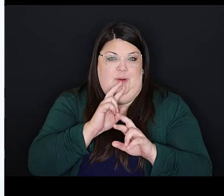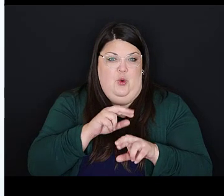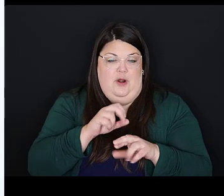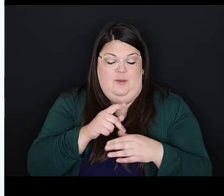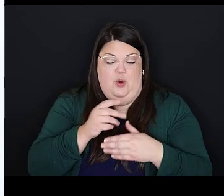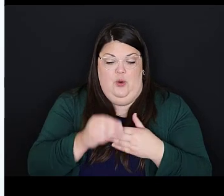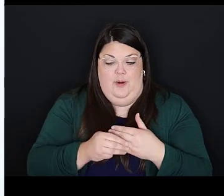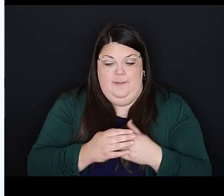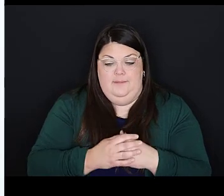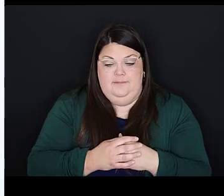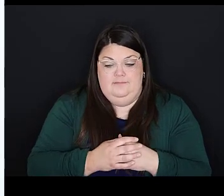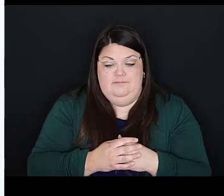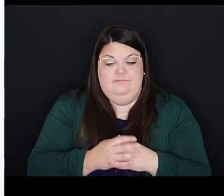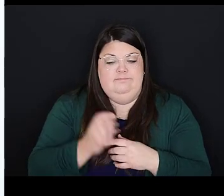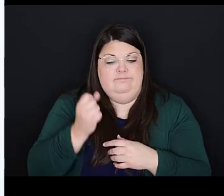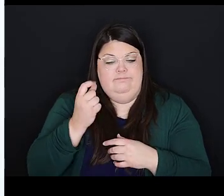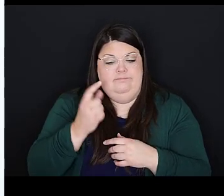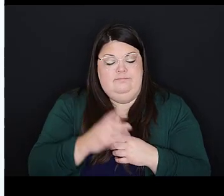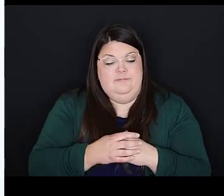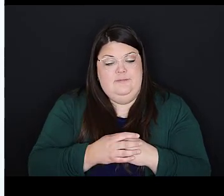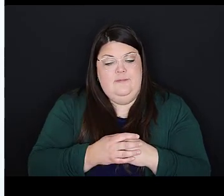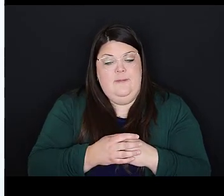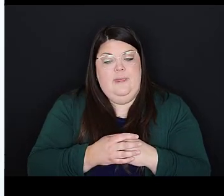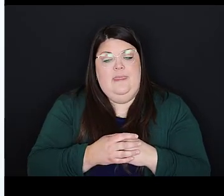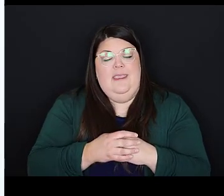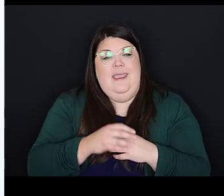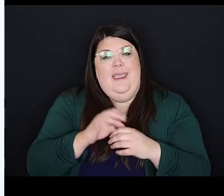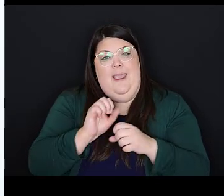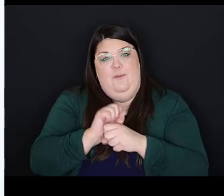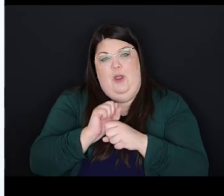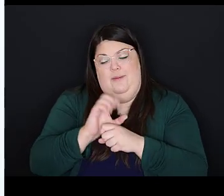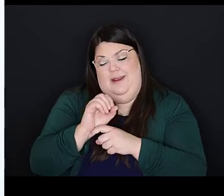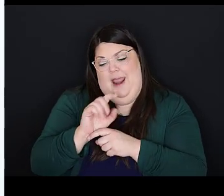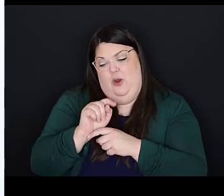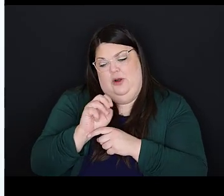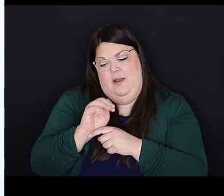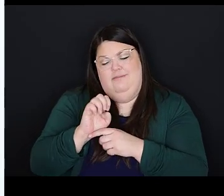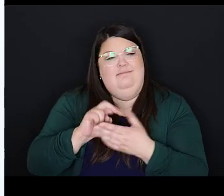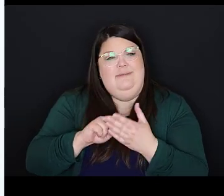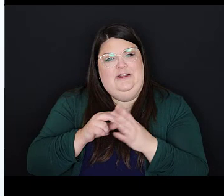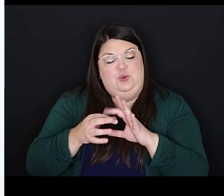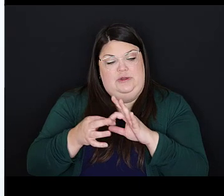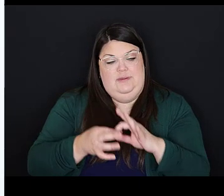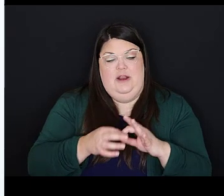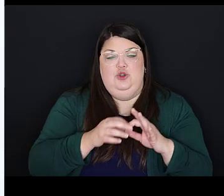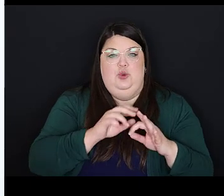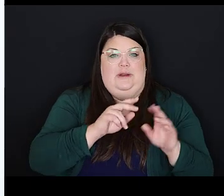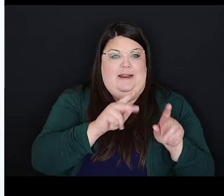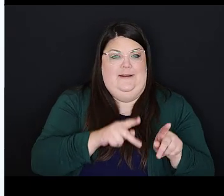the term “employment outcome” means, with respect to an individual, (A) entering or